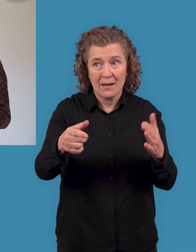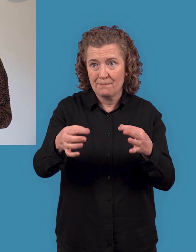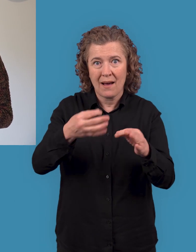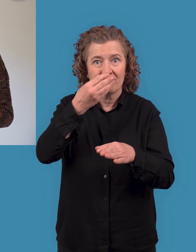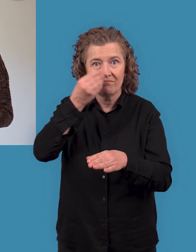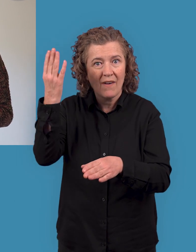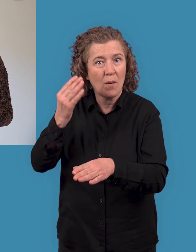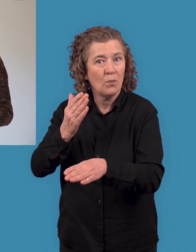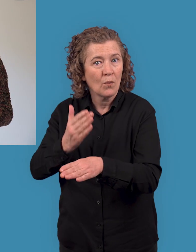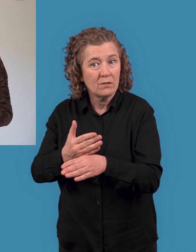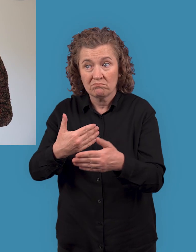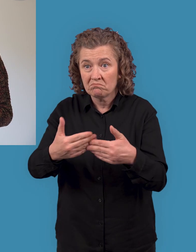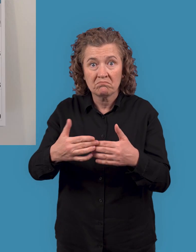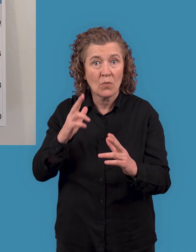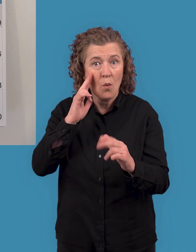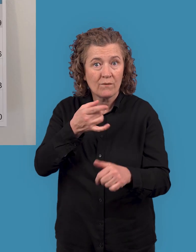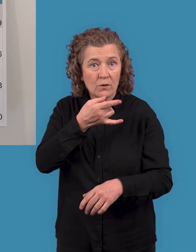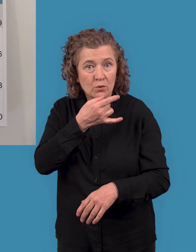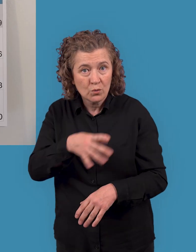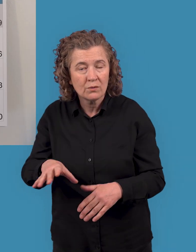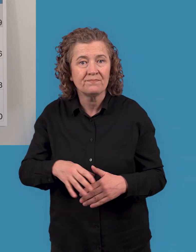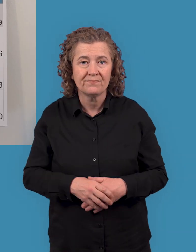Plan to take time off work and arrange childcare if you can.